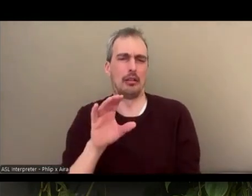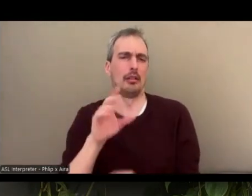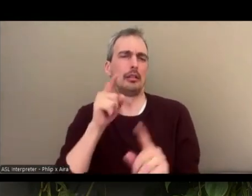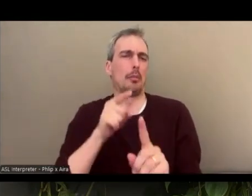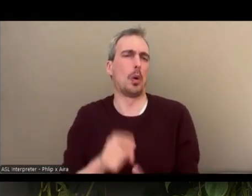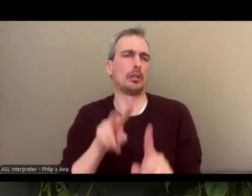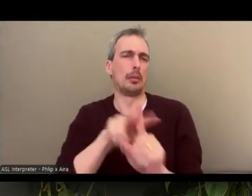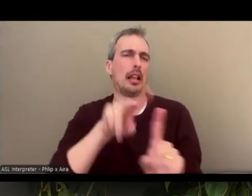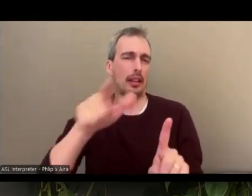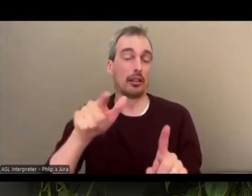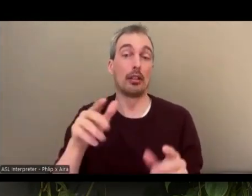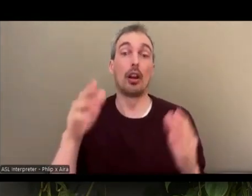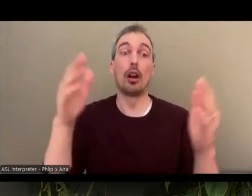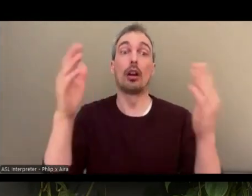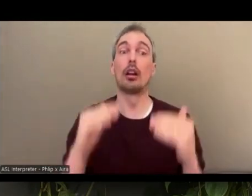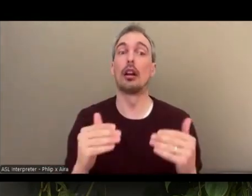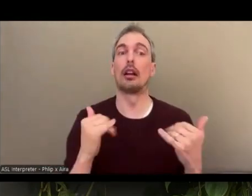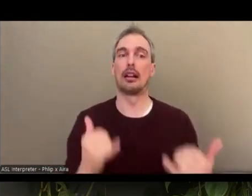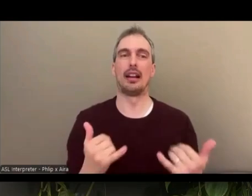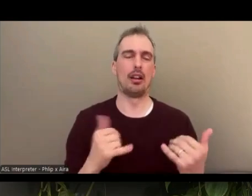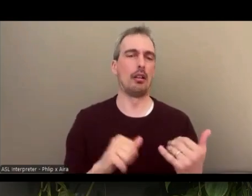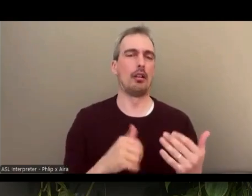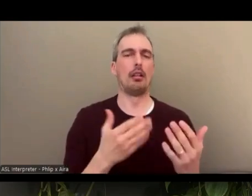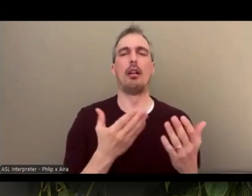Next proof point under development is consistent approach to